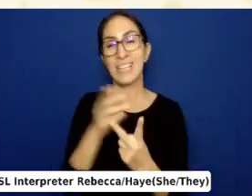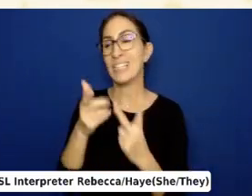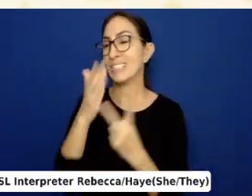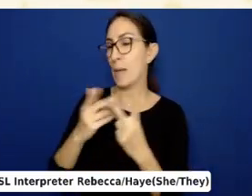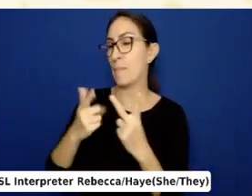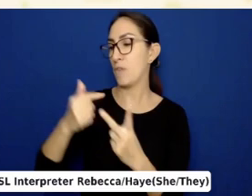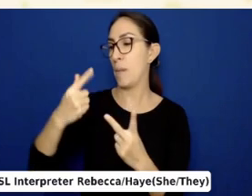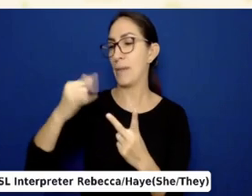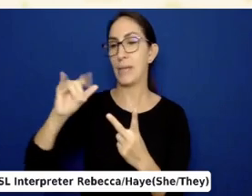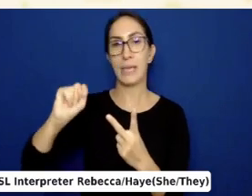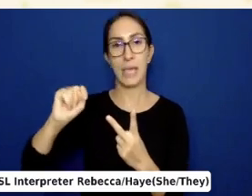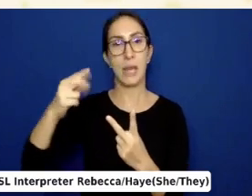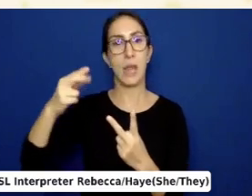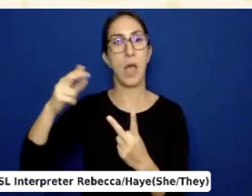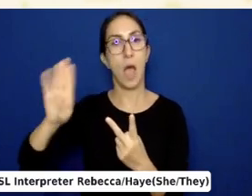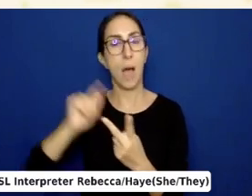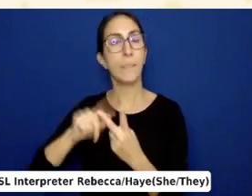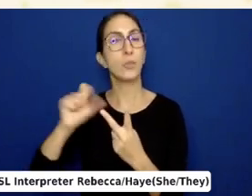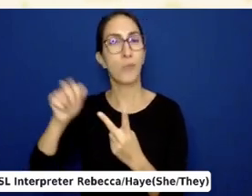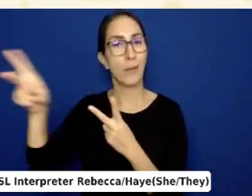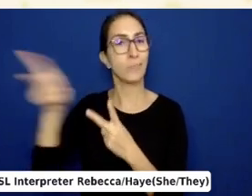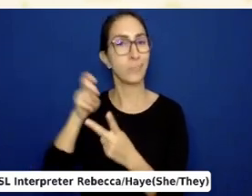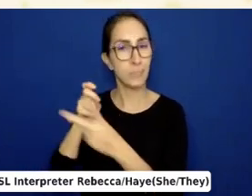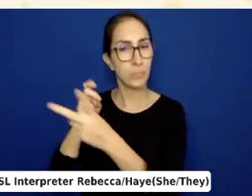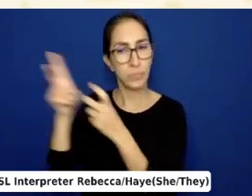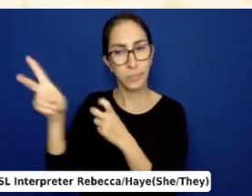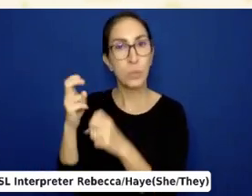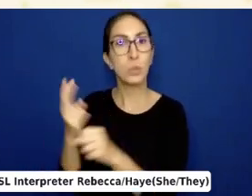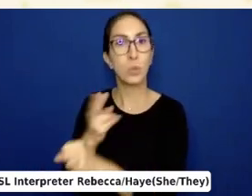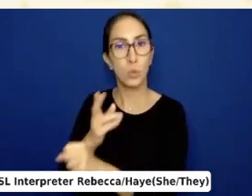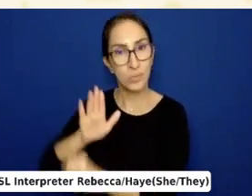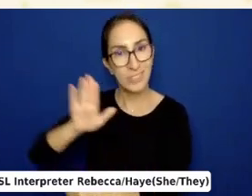And a couple of references that you can have in terms of